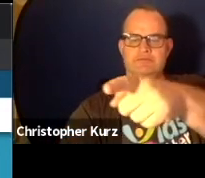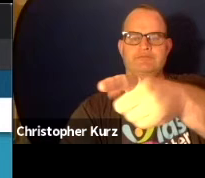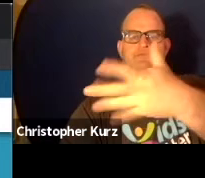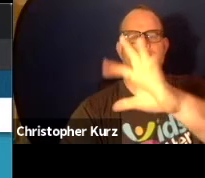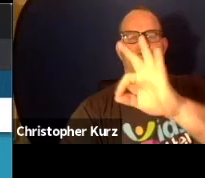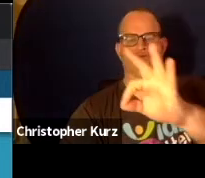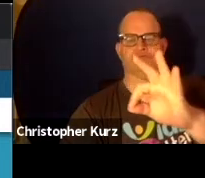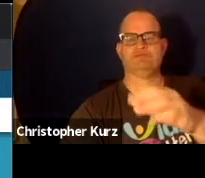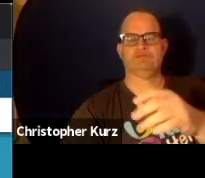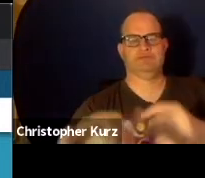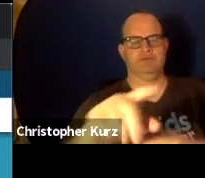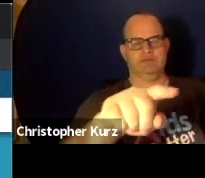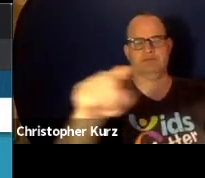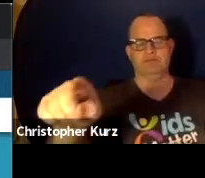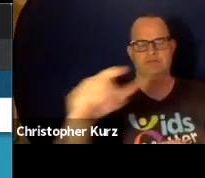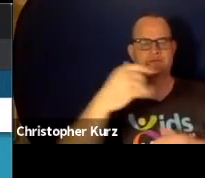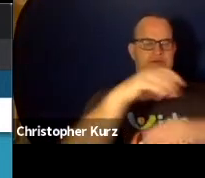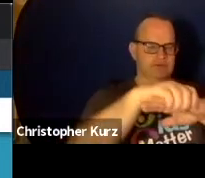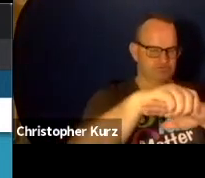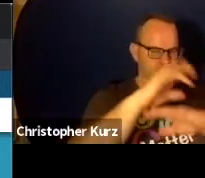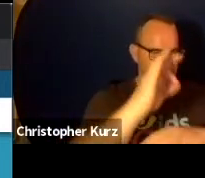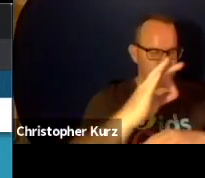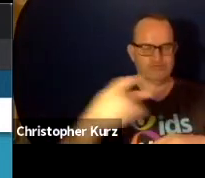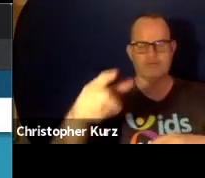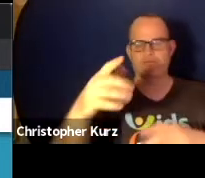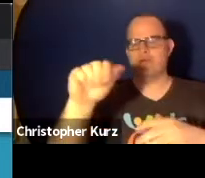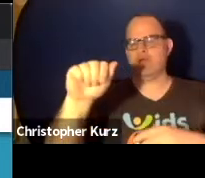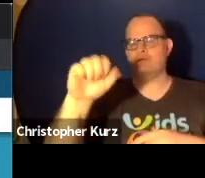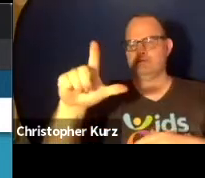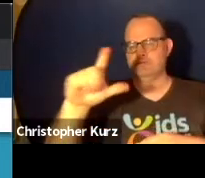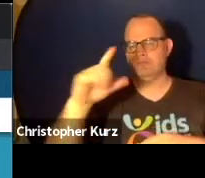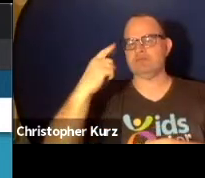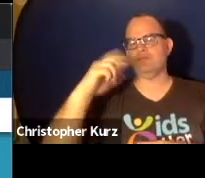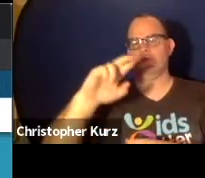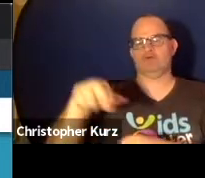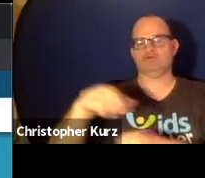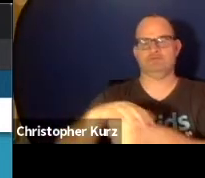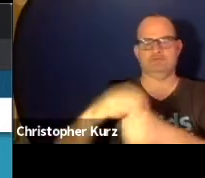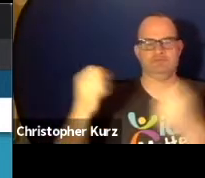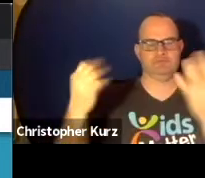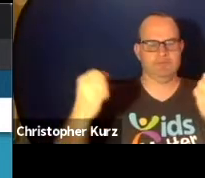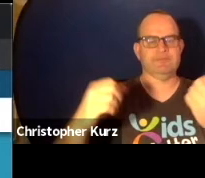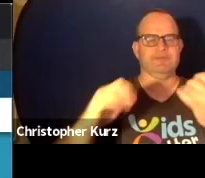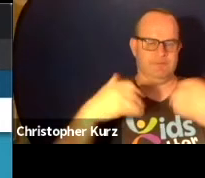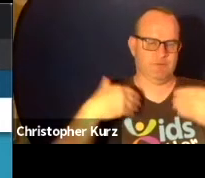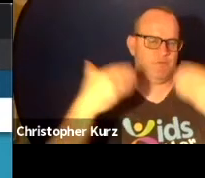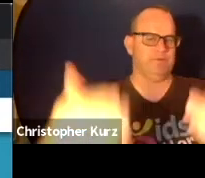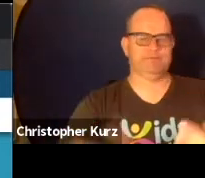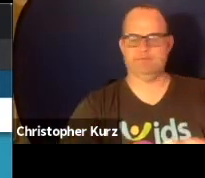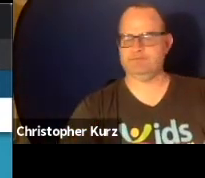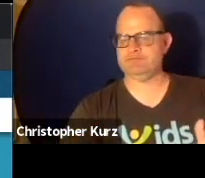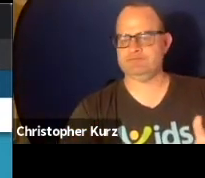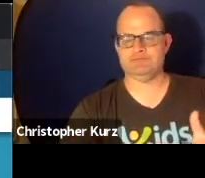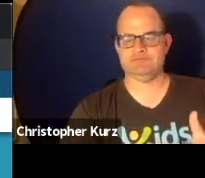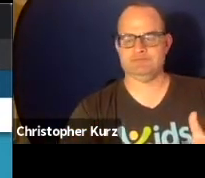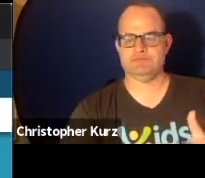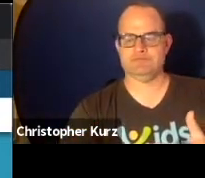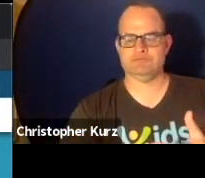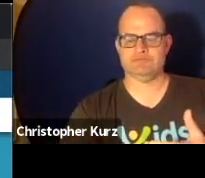short, and then if we click on the (+) button, it will put it into the selected language box and now we can go ahead and